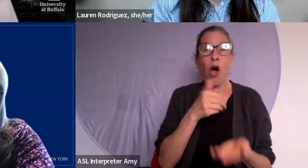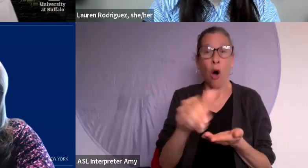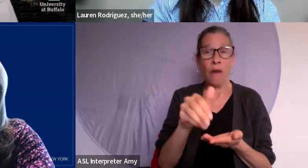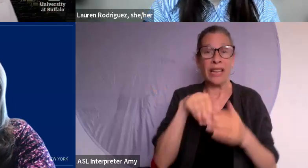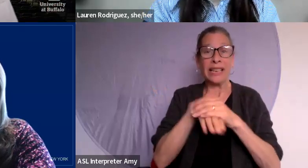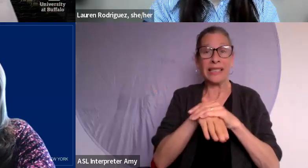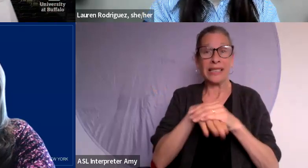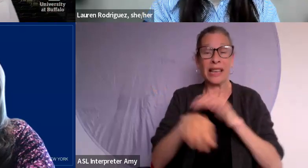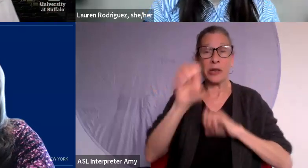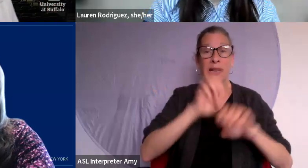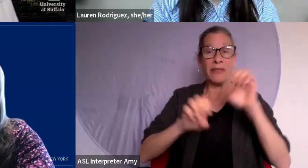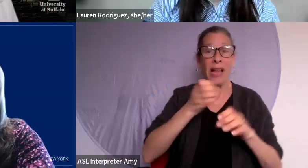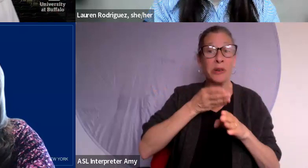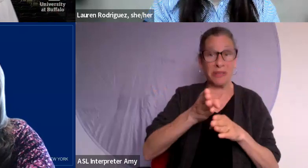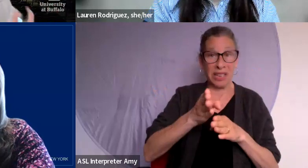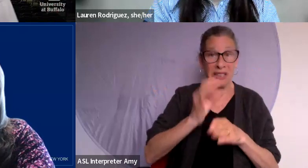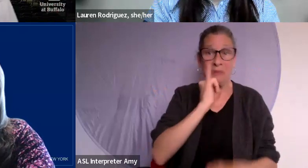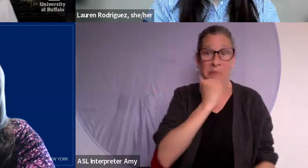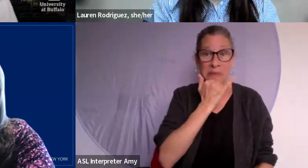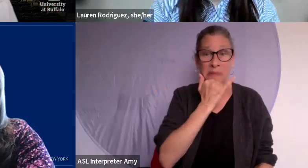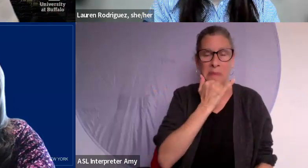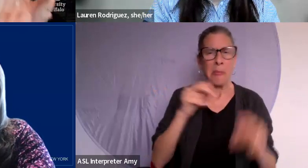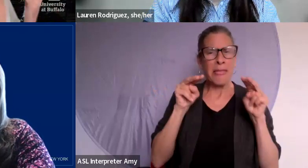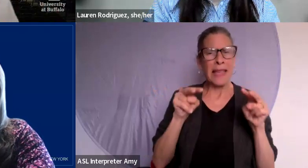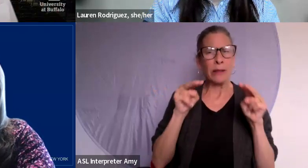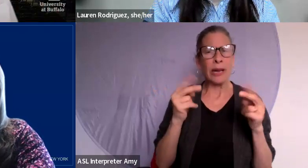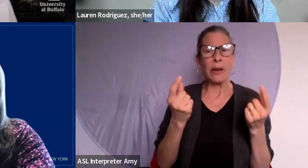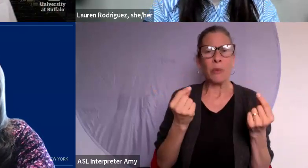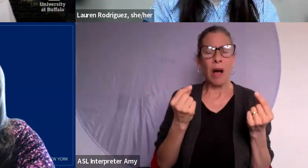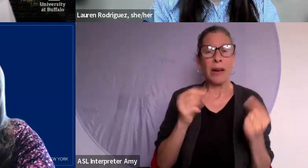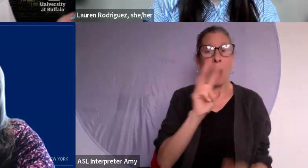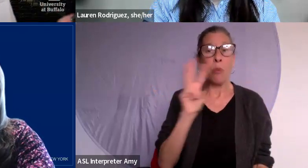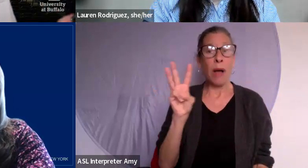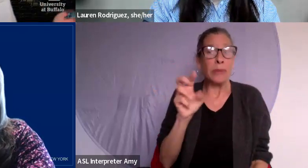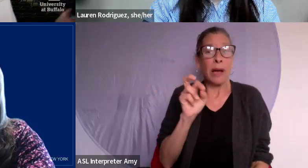evaluation field make is they look at a website or a